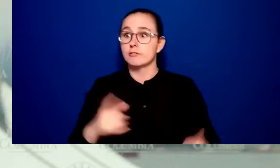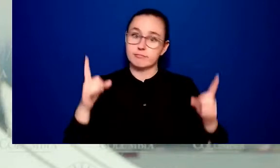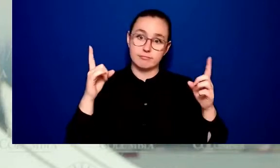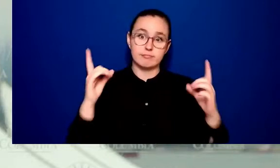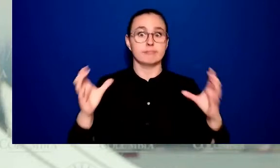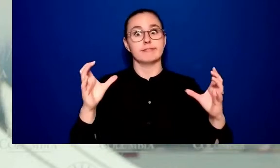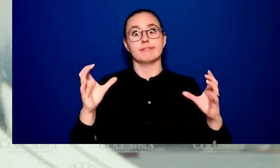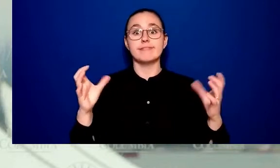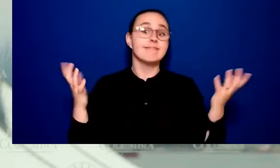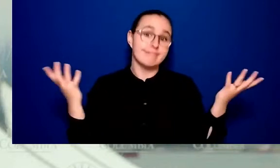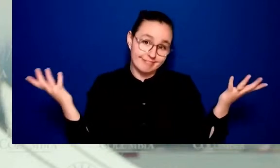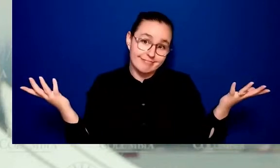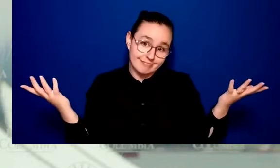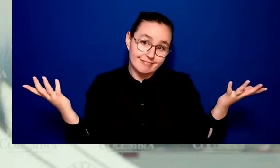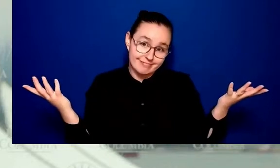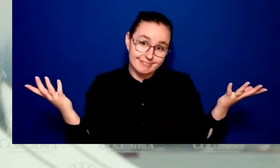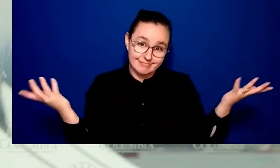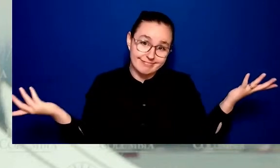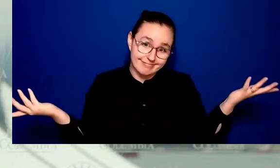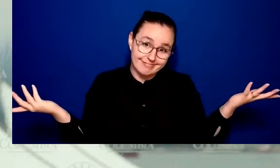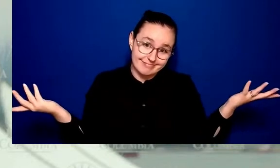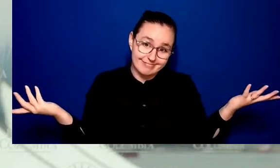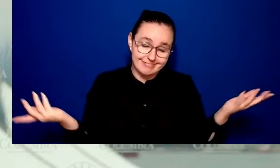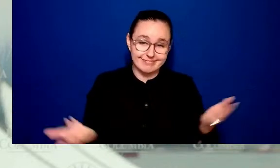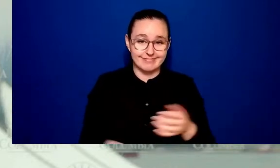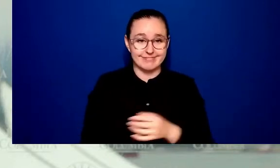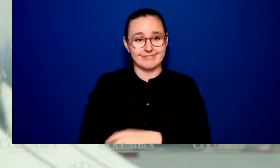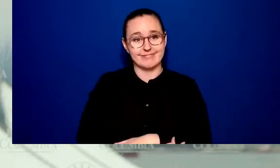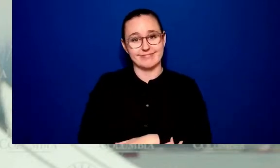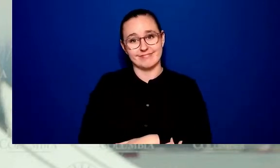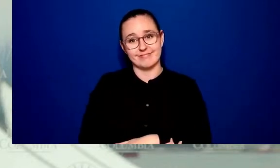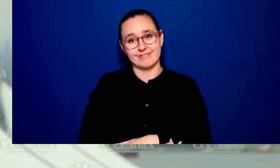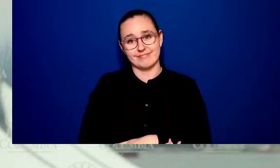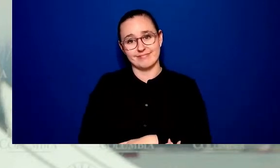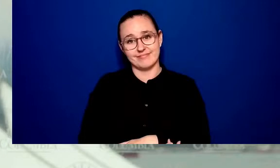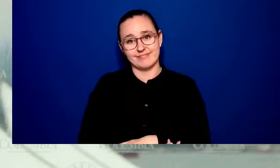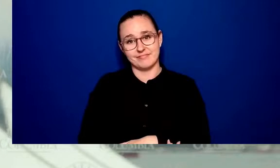yes, In some cases should that be required Add resources to